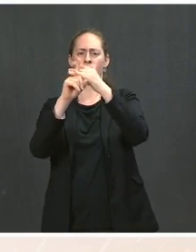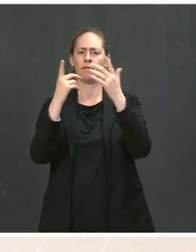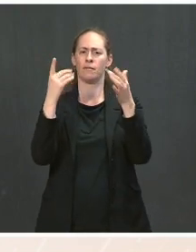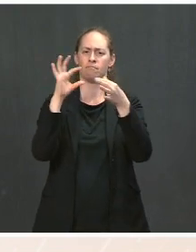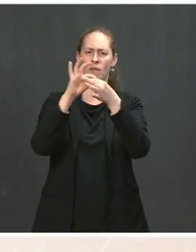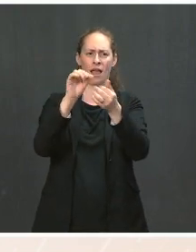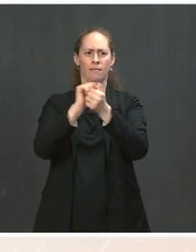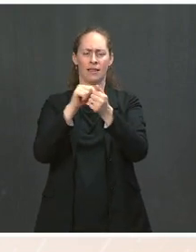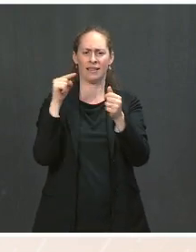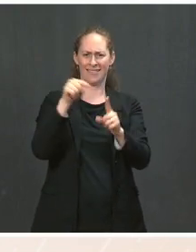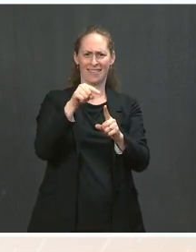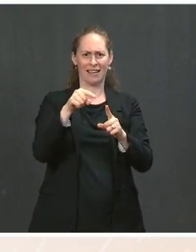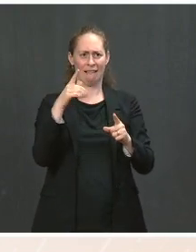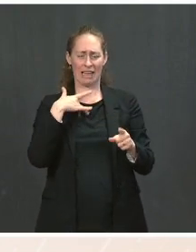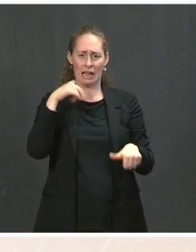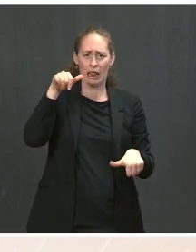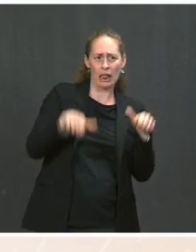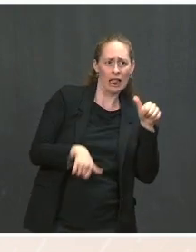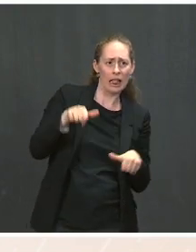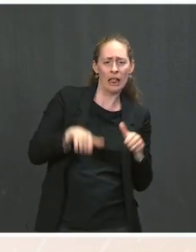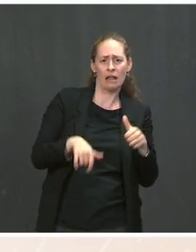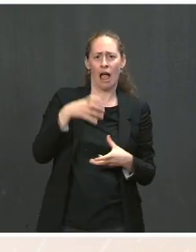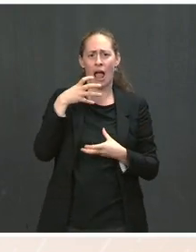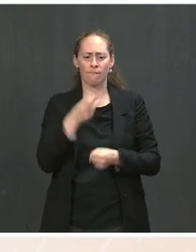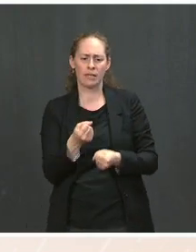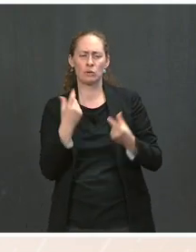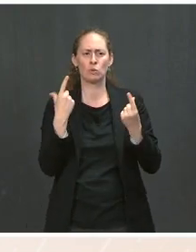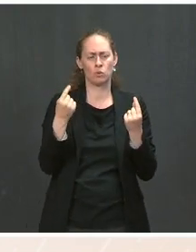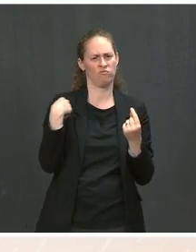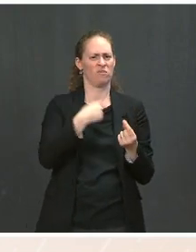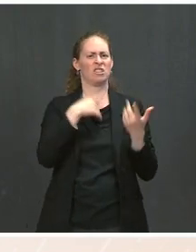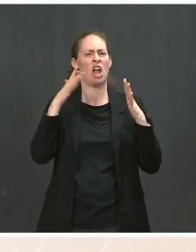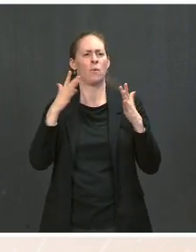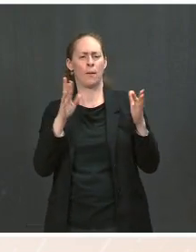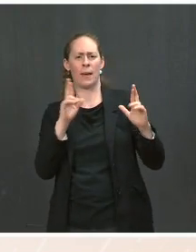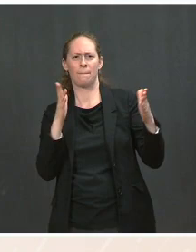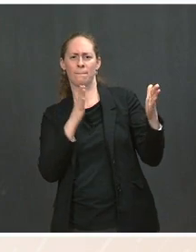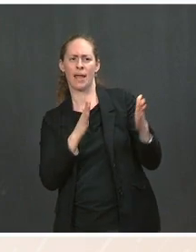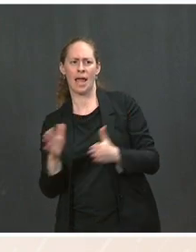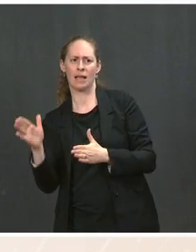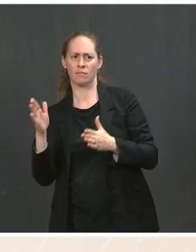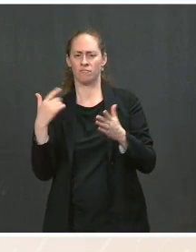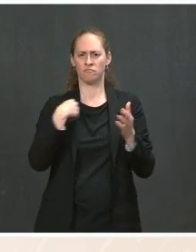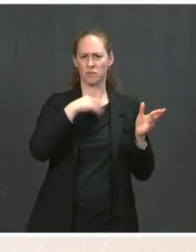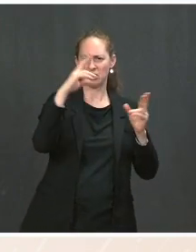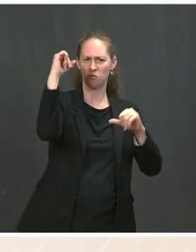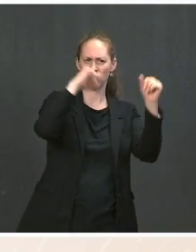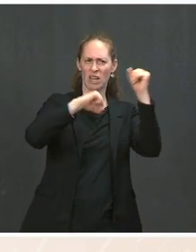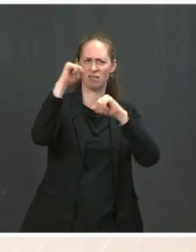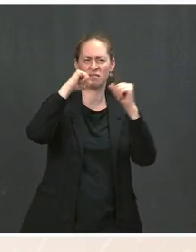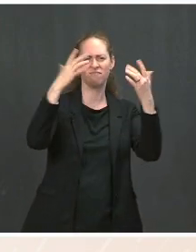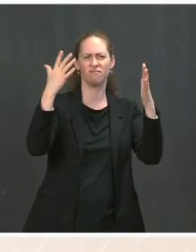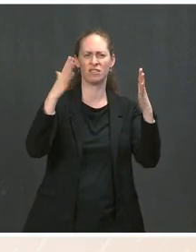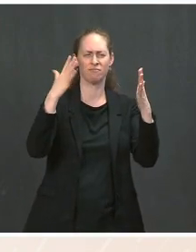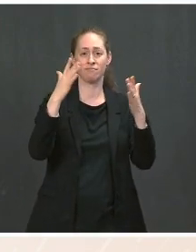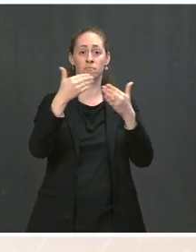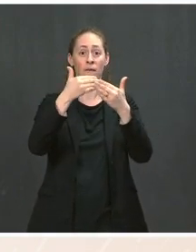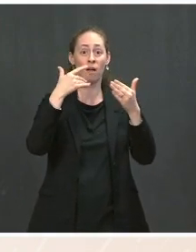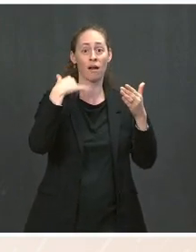So we have had a robust strategy in place, long before the announcement by the FDA a couple of days ago.